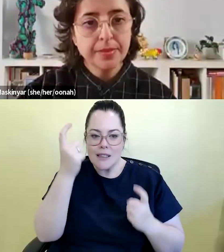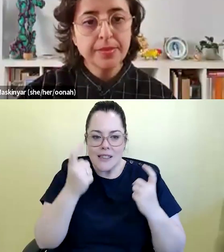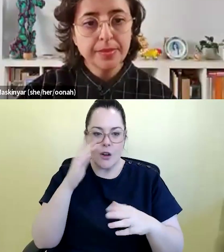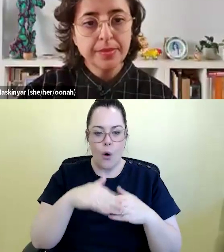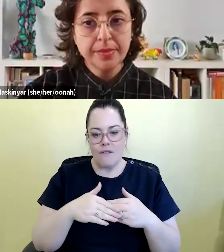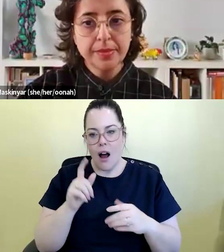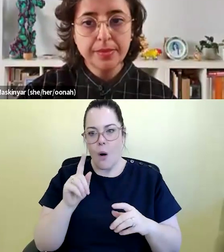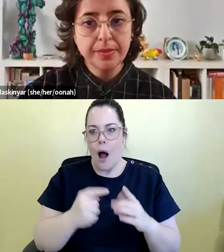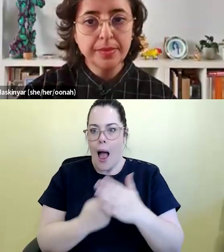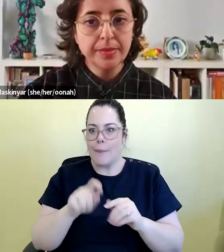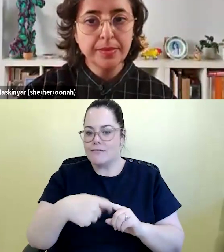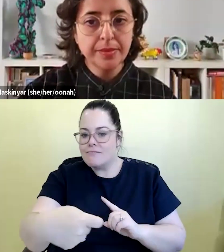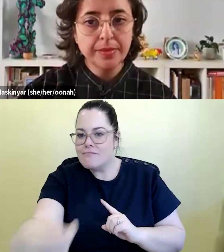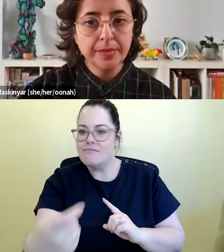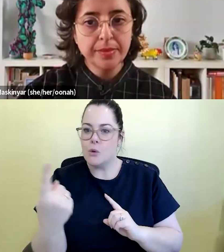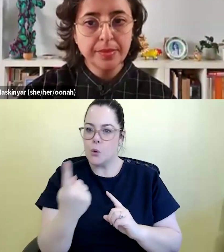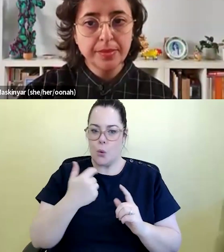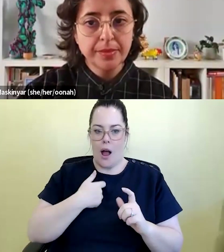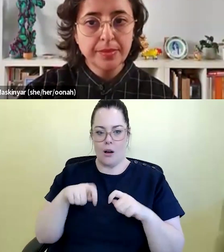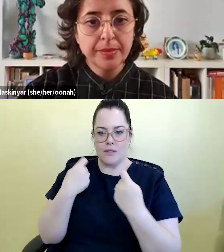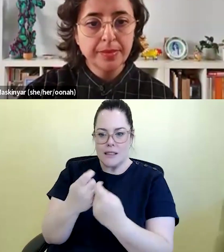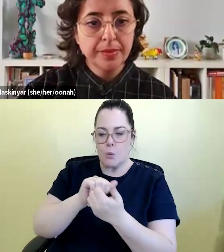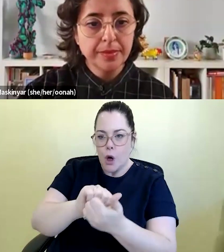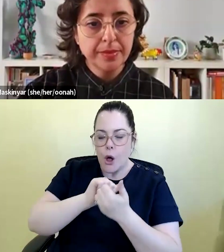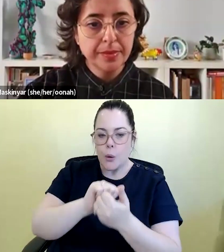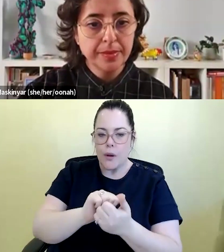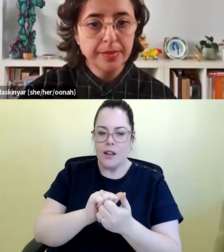who we get to work with. We love the close relationship we get to bring in bringing an